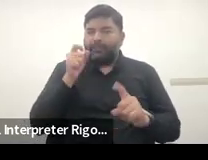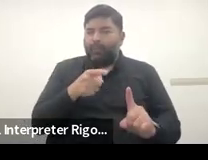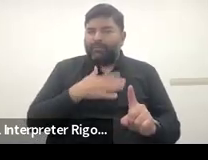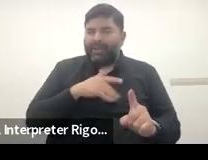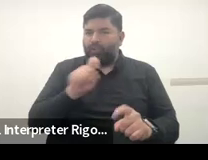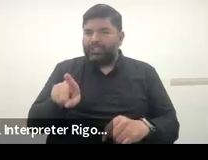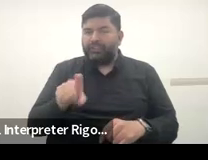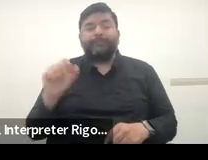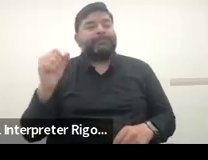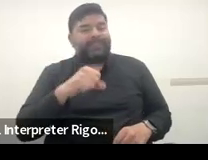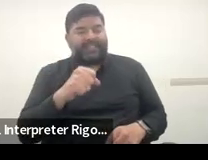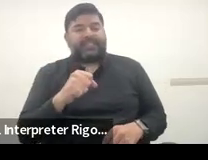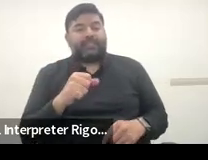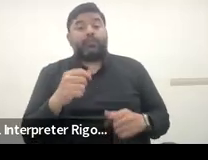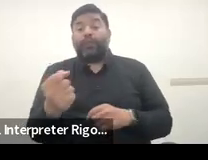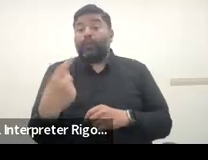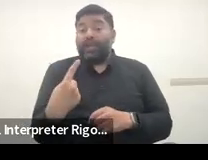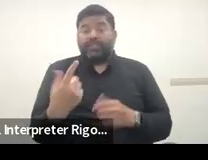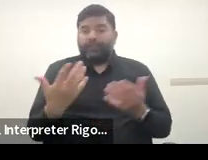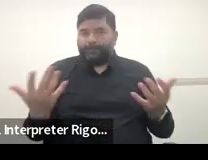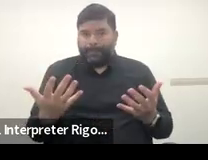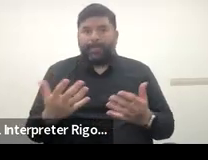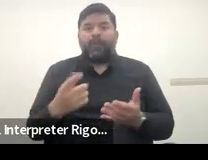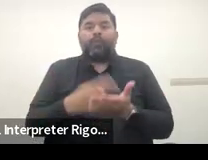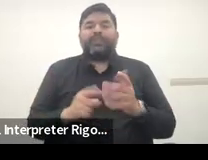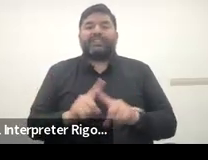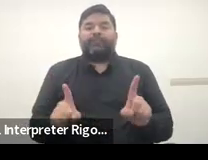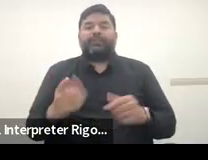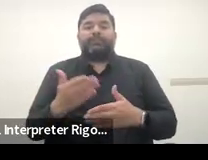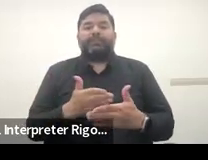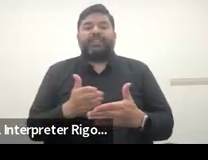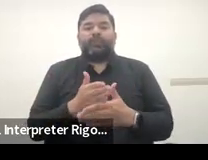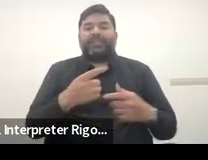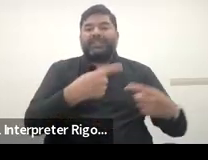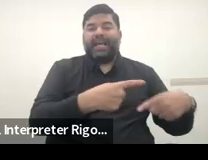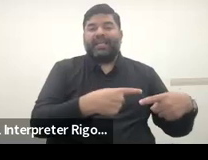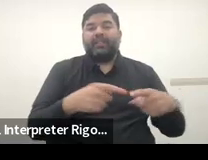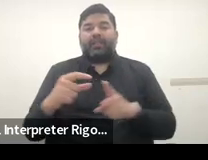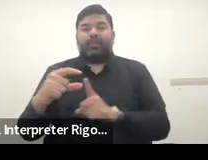Yeah, so the question was what's the difference between a "sign" and a "word" or in linguistics we